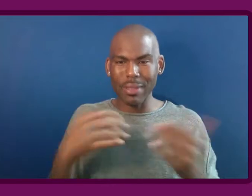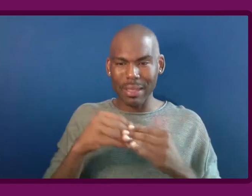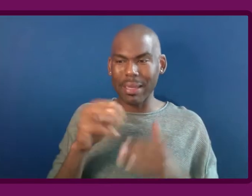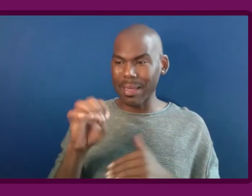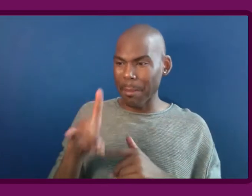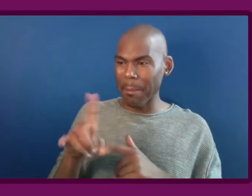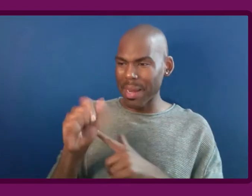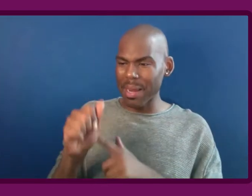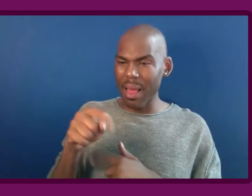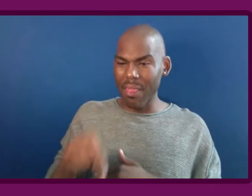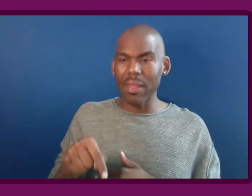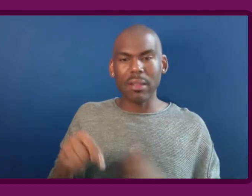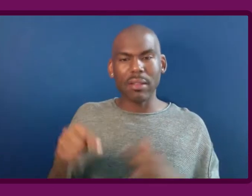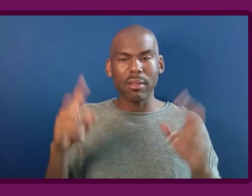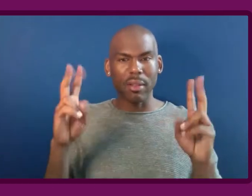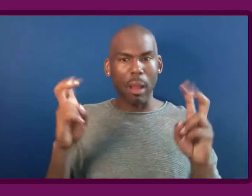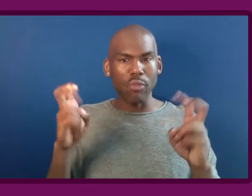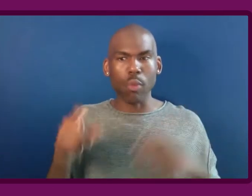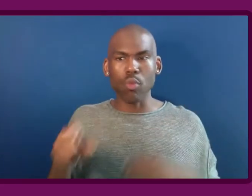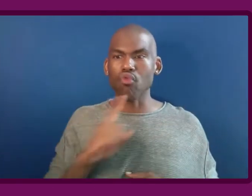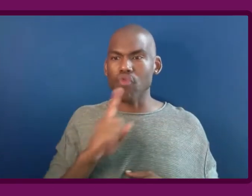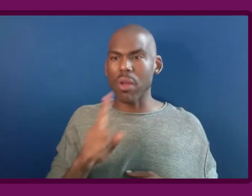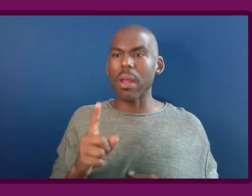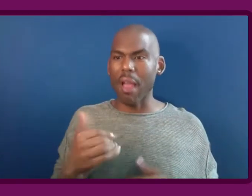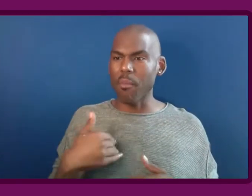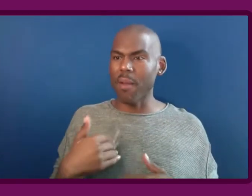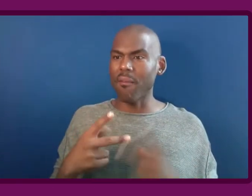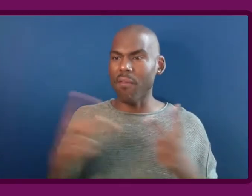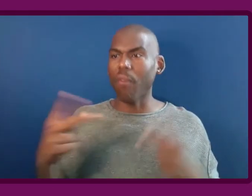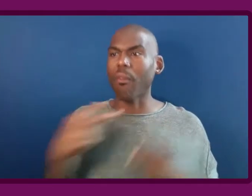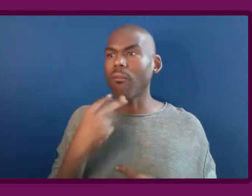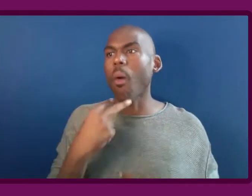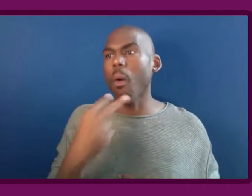in the media, a subject that I know that you've been super vocal about in the past.